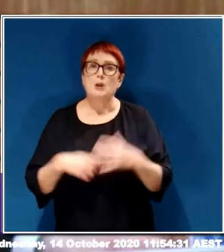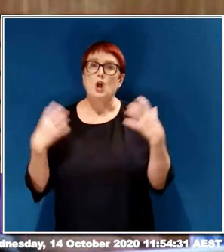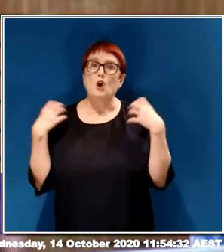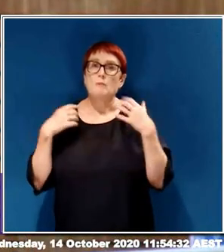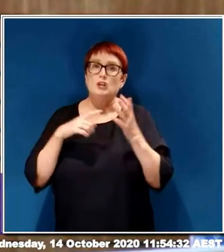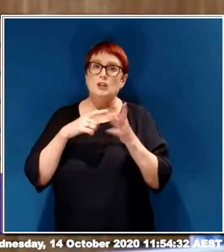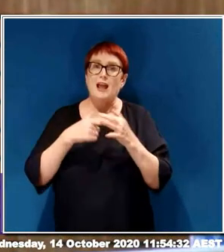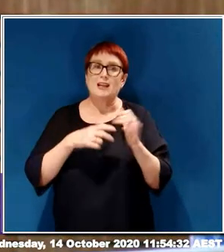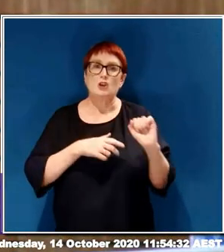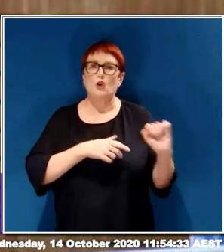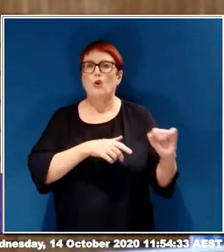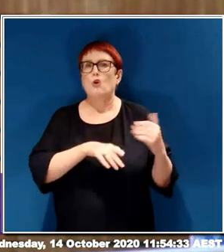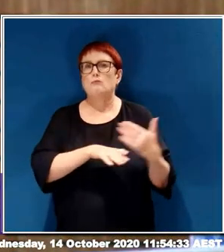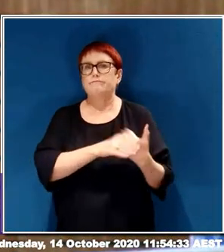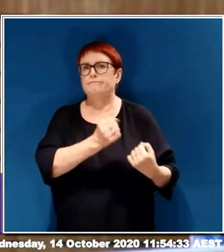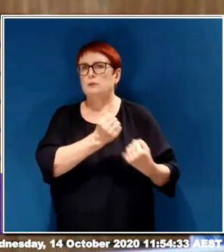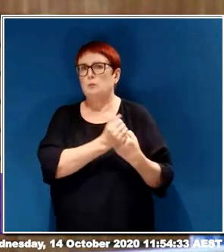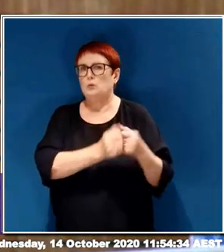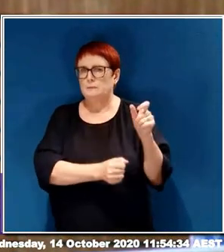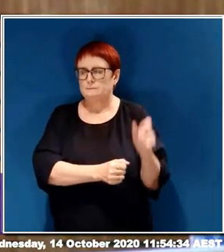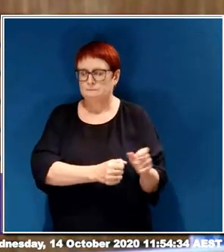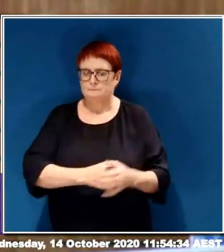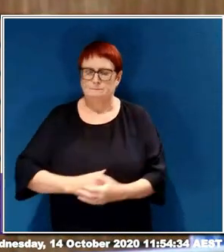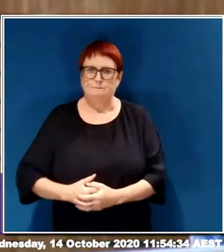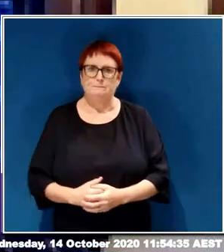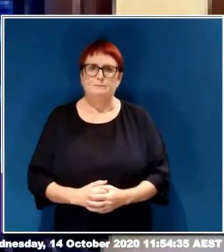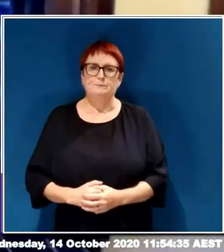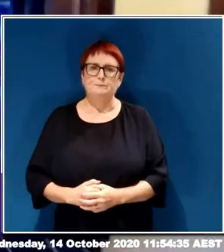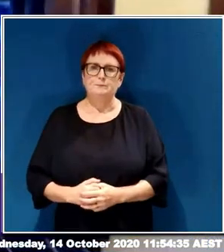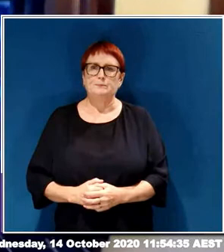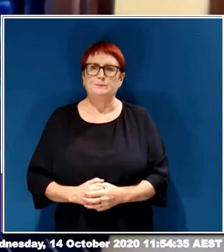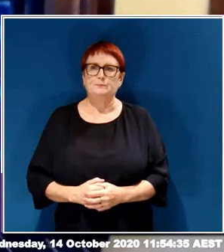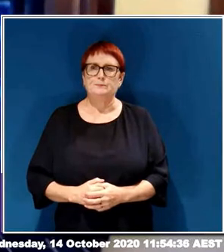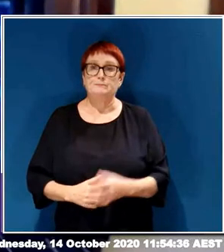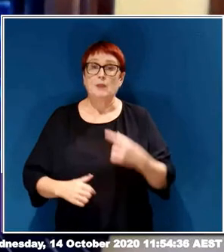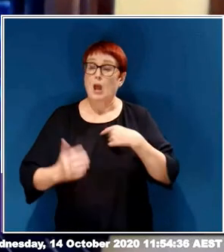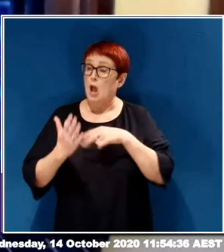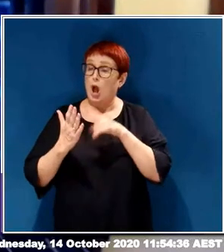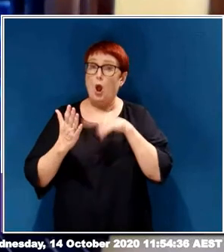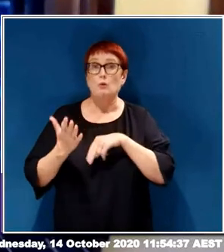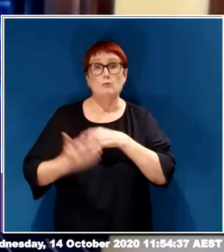I will read you the affirmation. At the end, please say yes or I do.